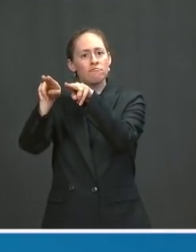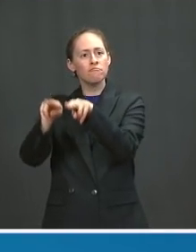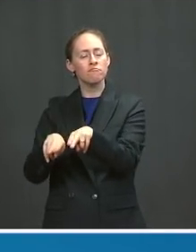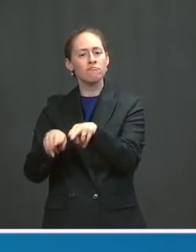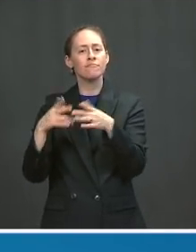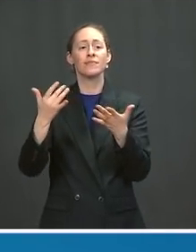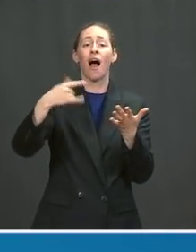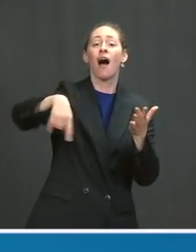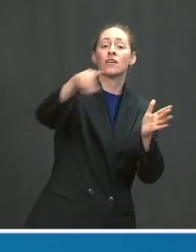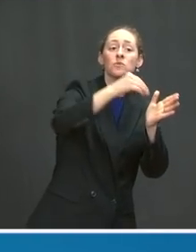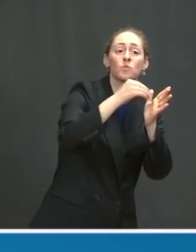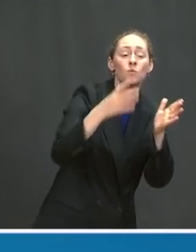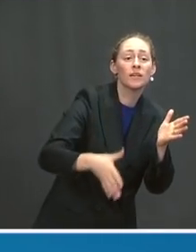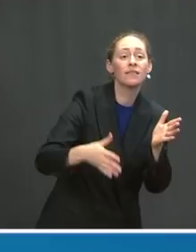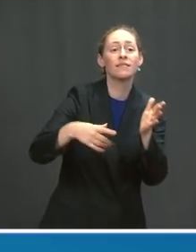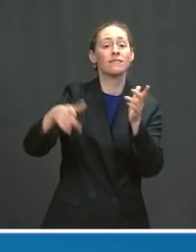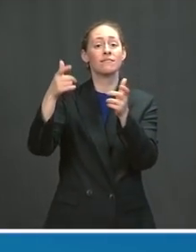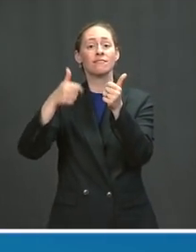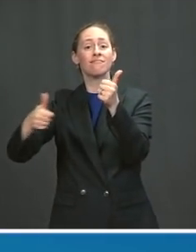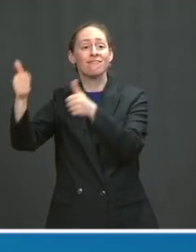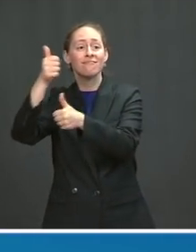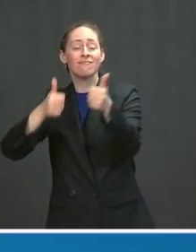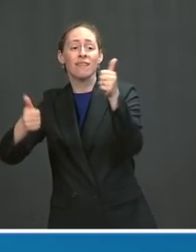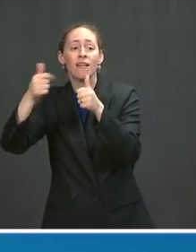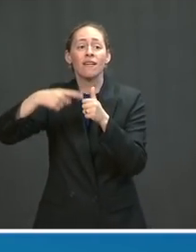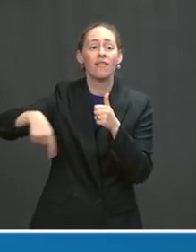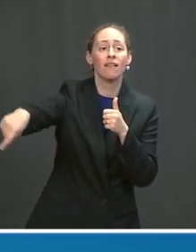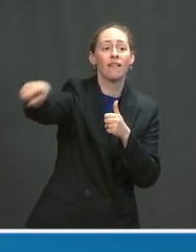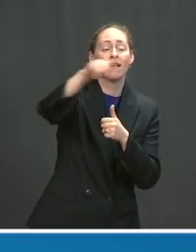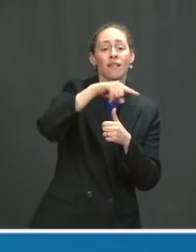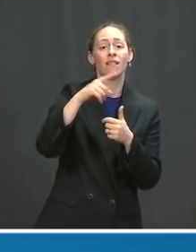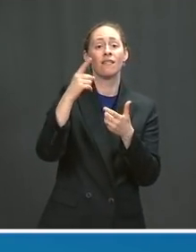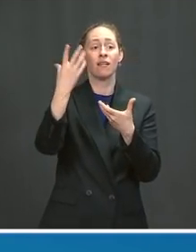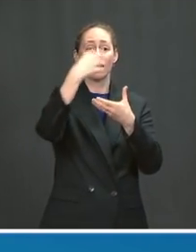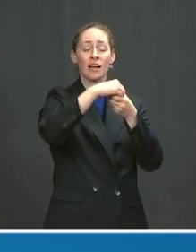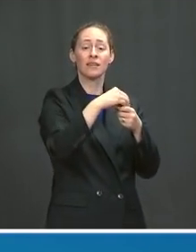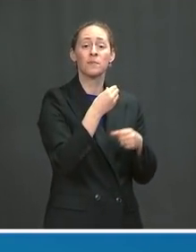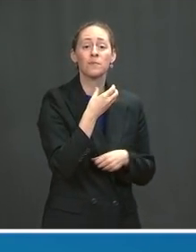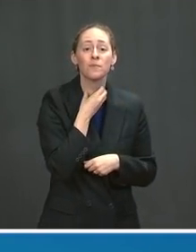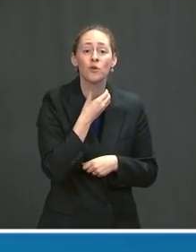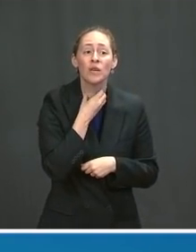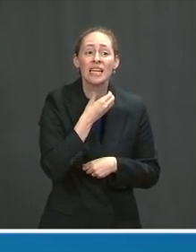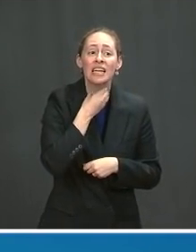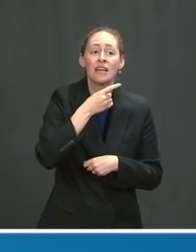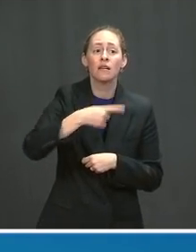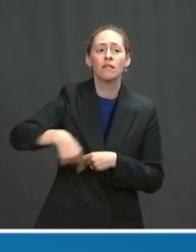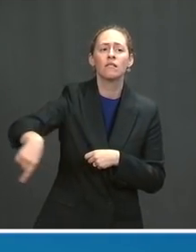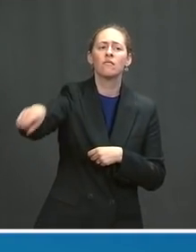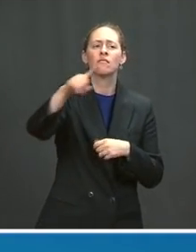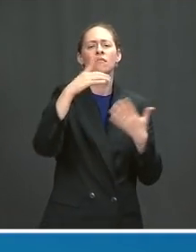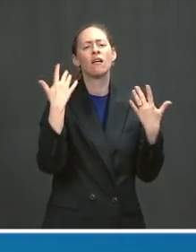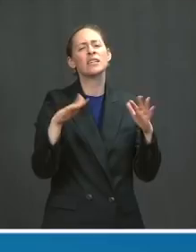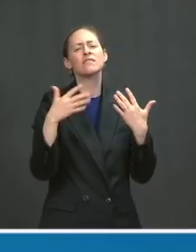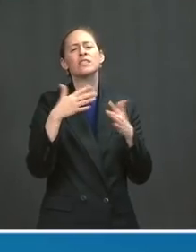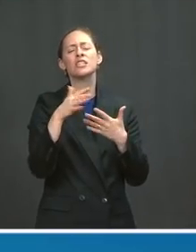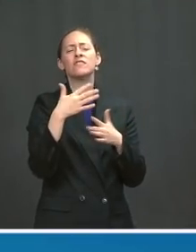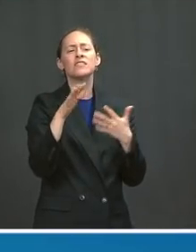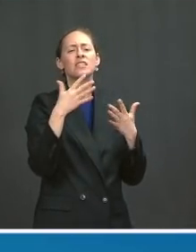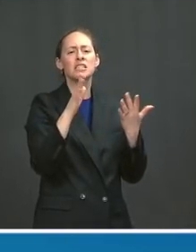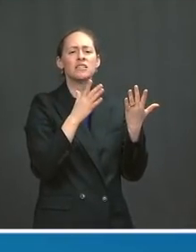officers in the United States Marine have risked everything to defend our freedoms.